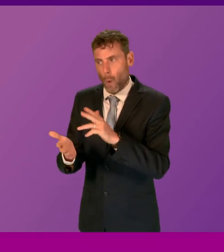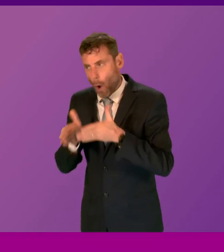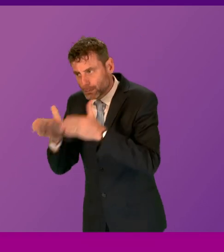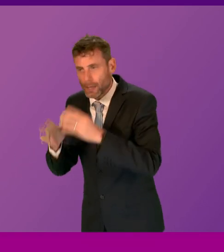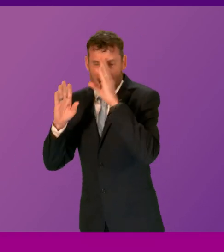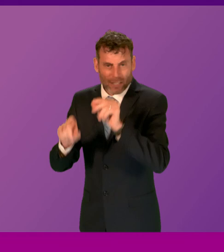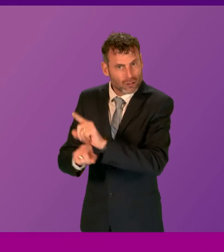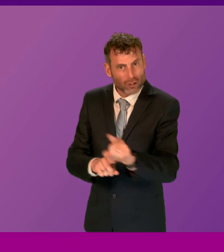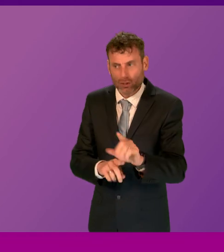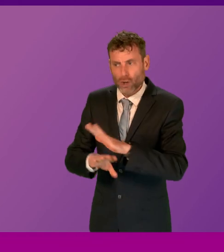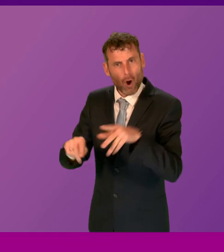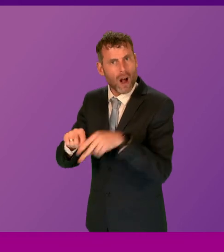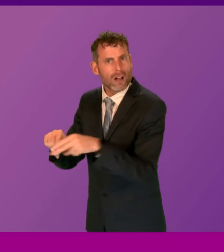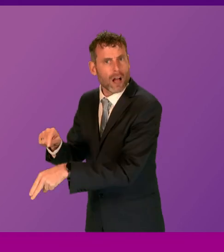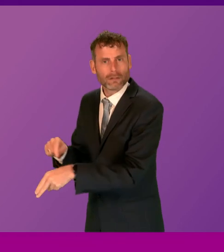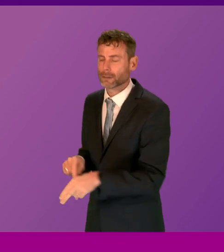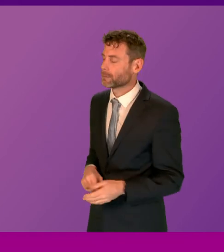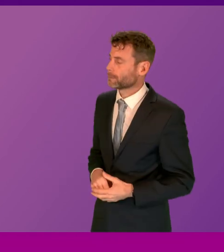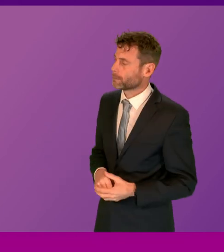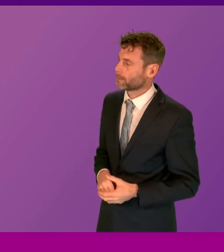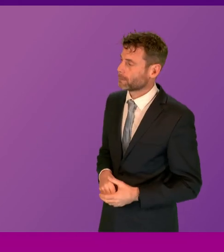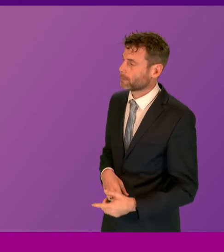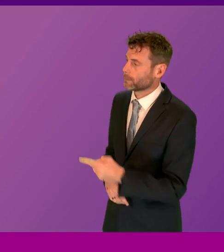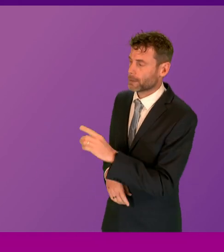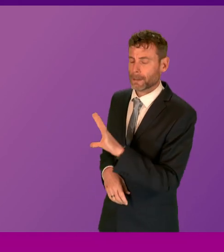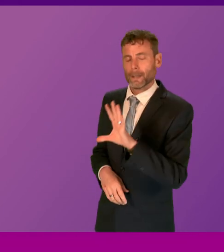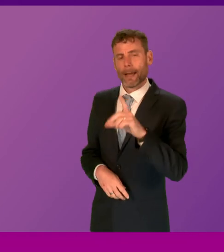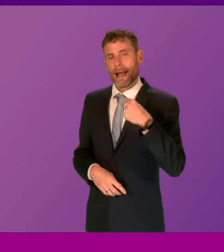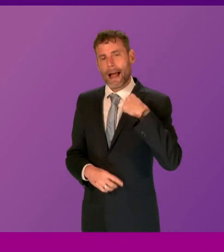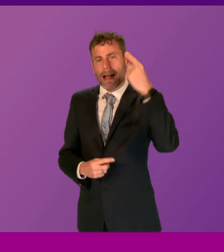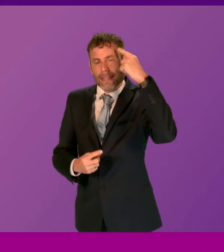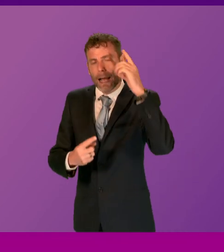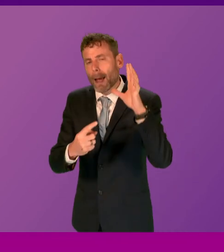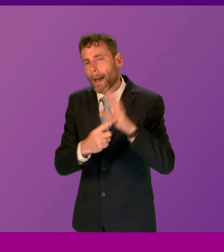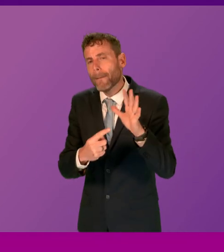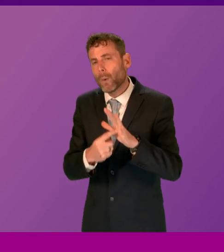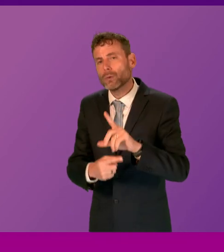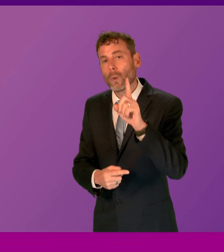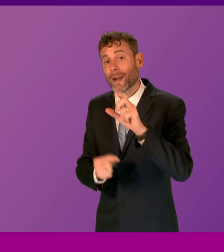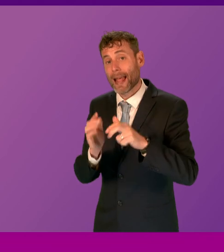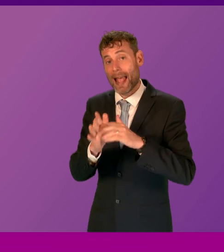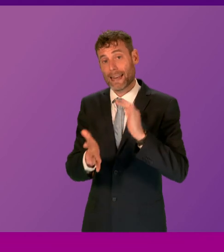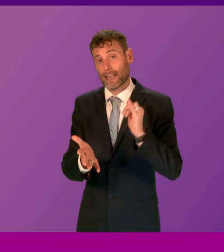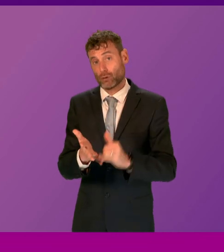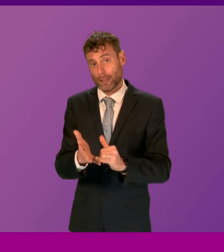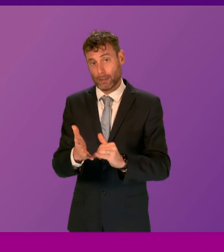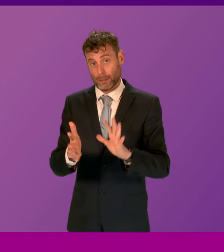When we are speaking about our NHS and patients, it is really important that we speak to the